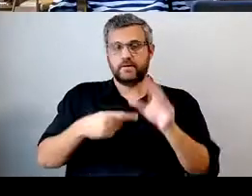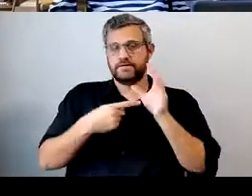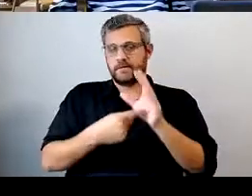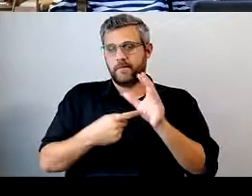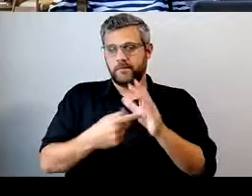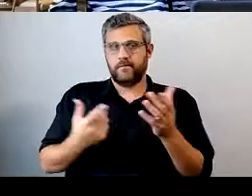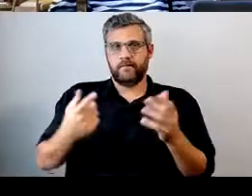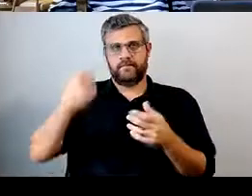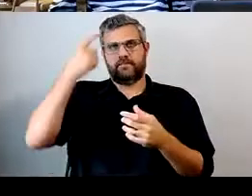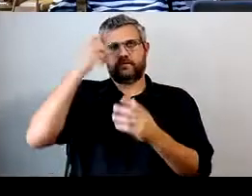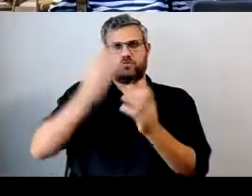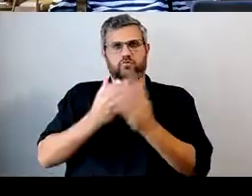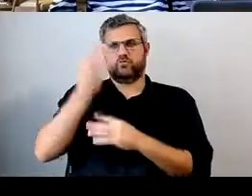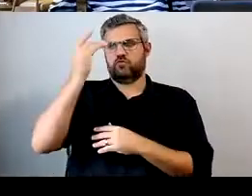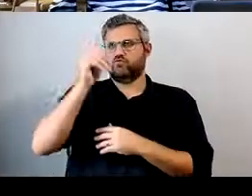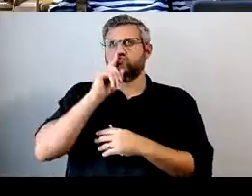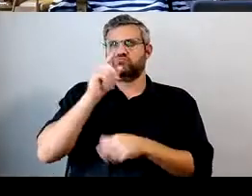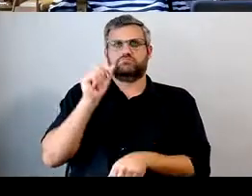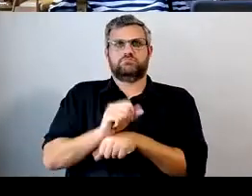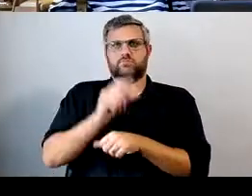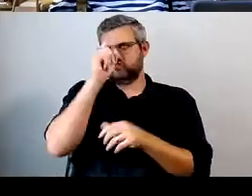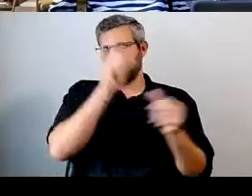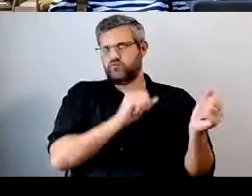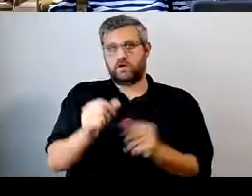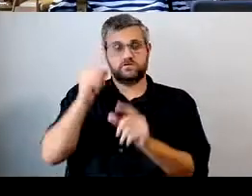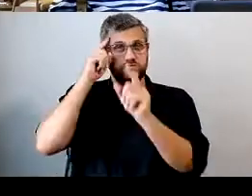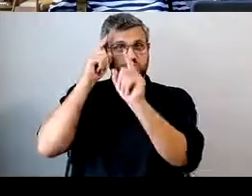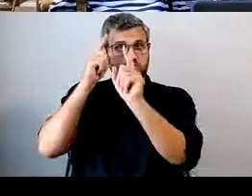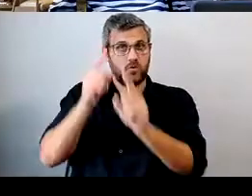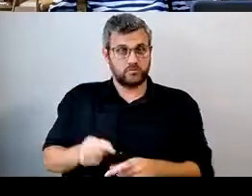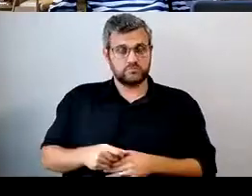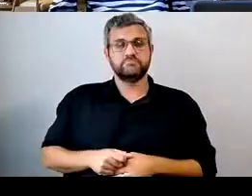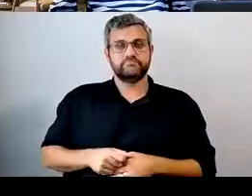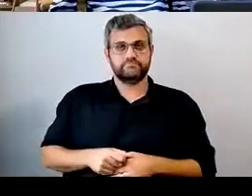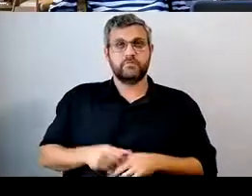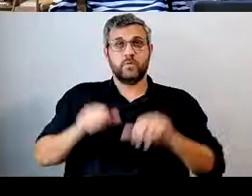thinking through realistic strategies and goals, we can help the clients essentially,